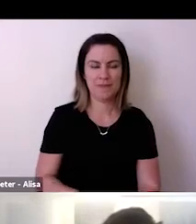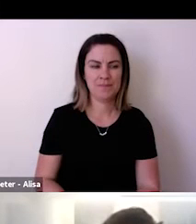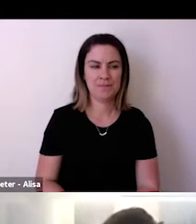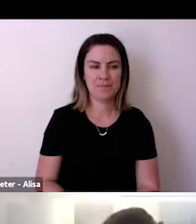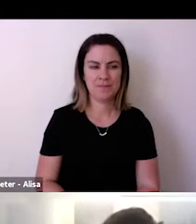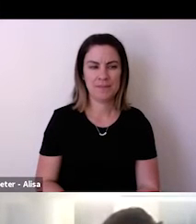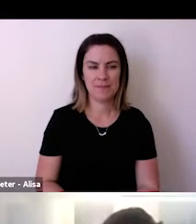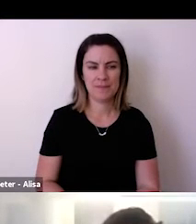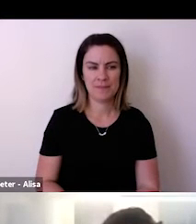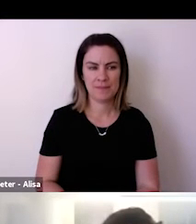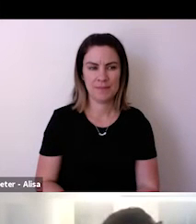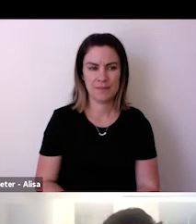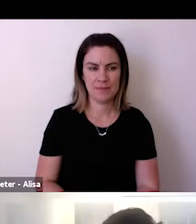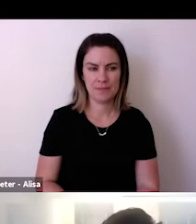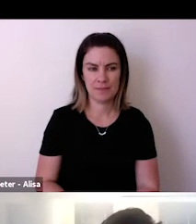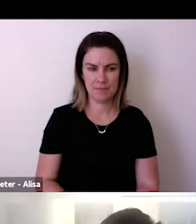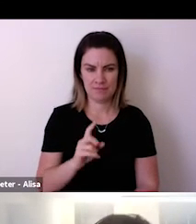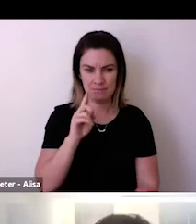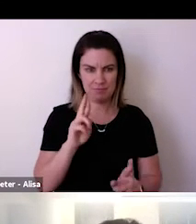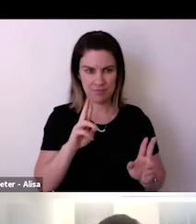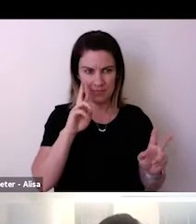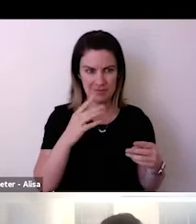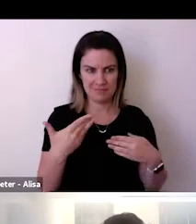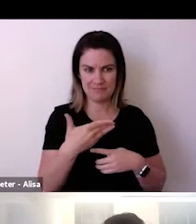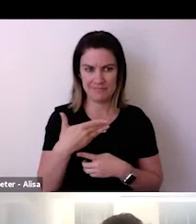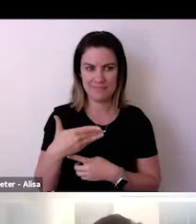share my screen.